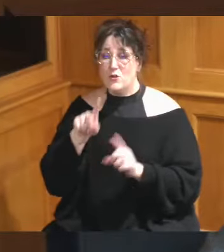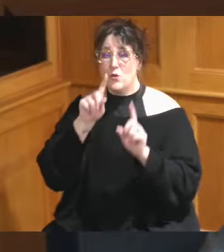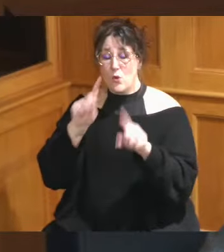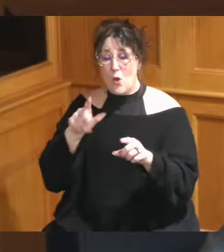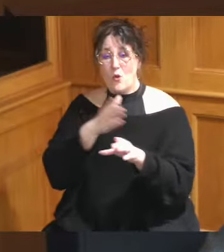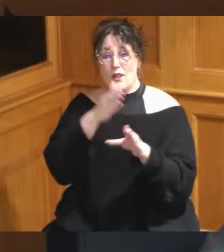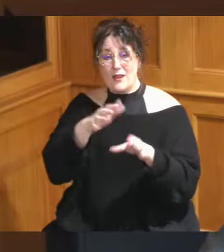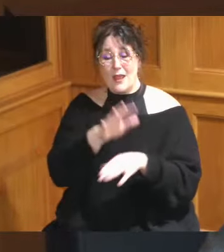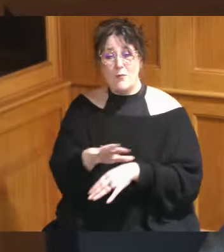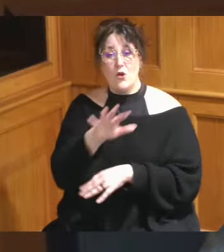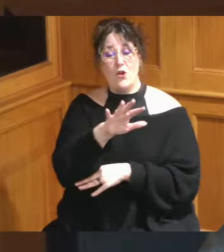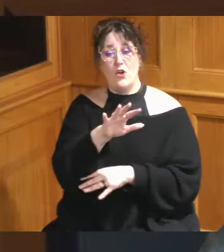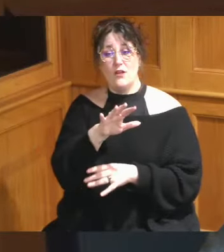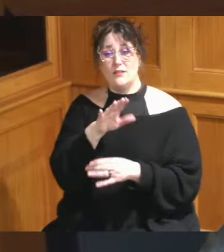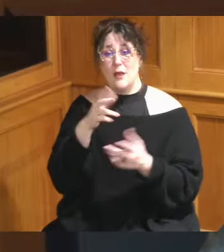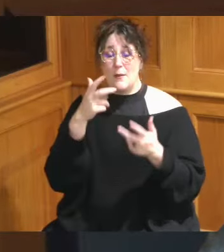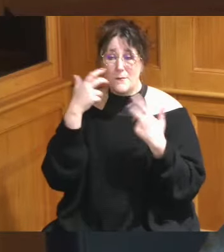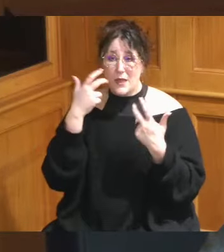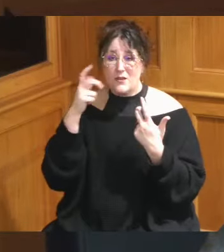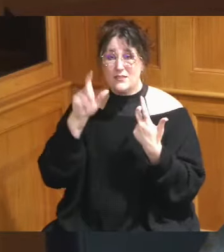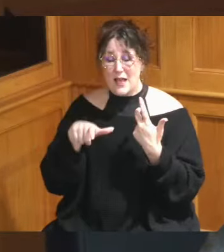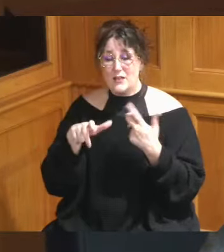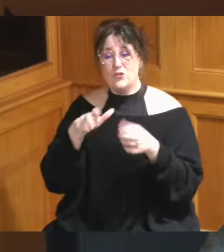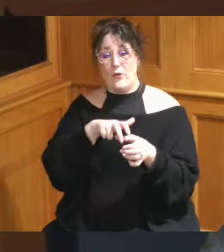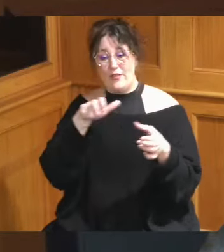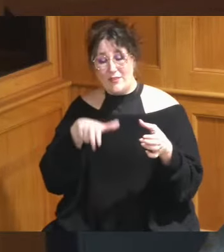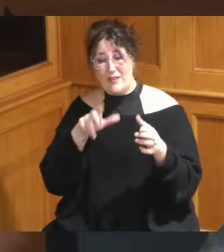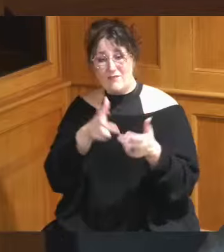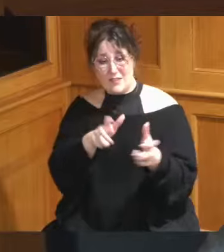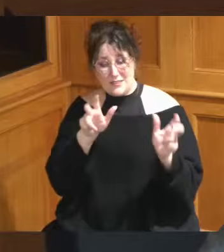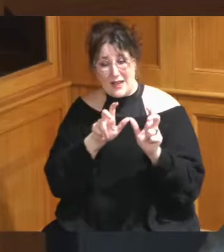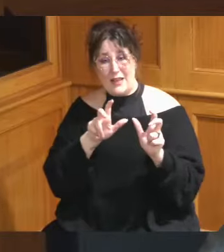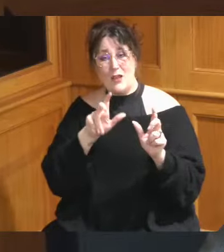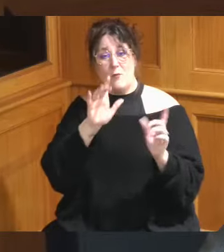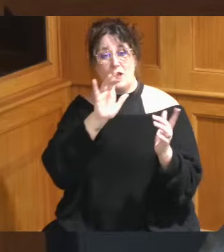They had to go to the Bengals had to get out of that stadium they was in and get out here and find